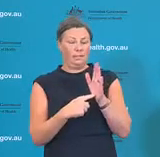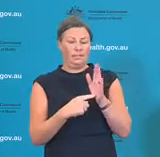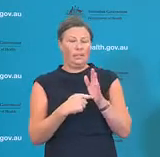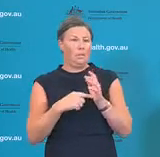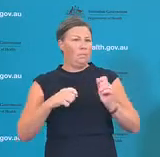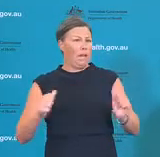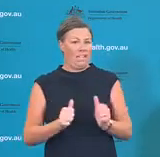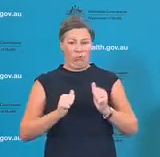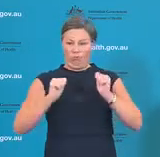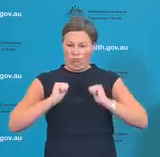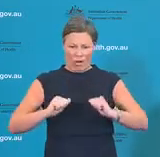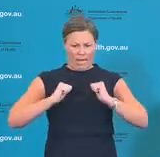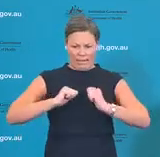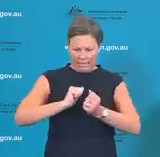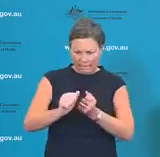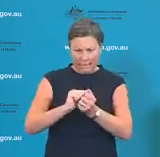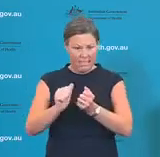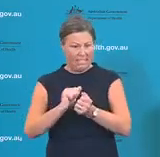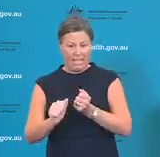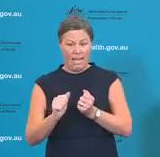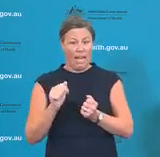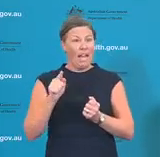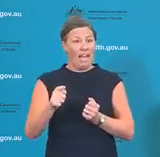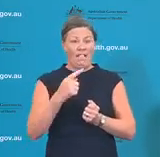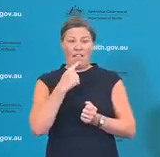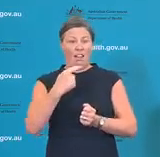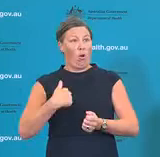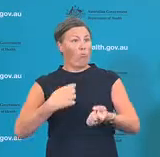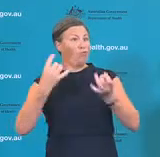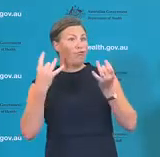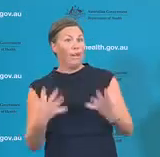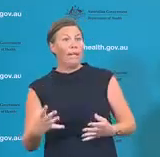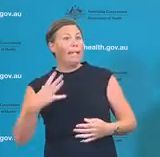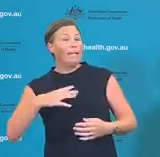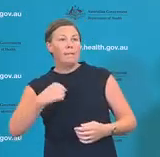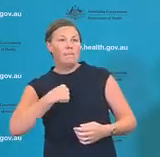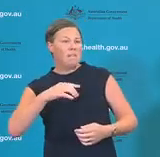right now if we need to call on them to support Australia in whatever way it might be needed